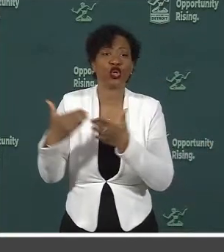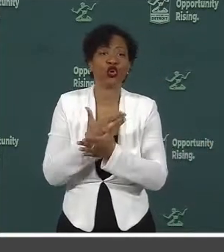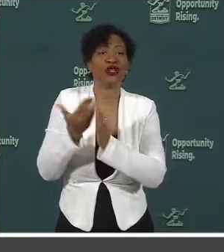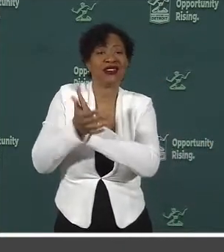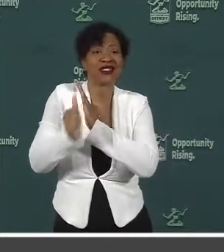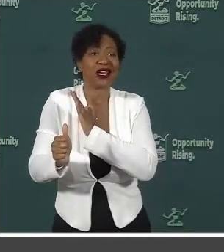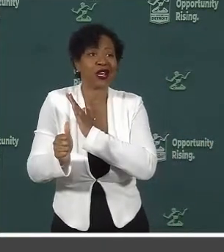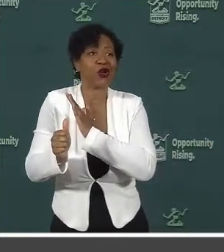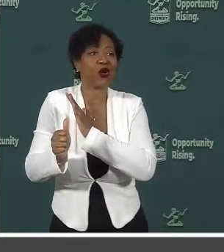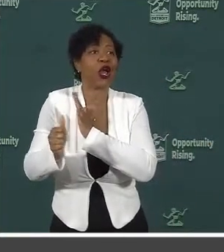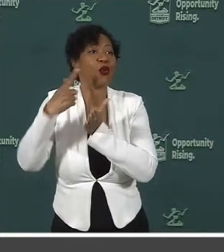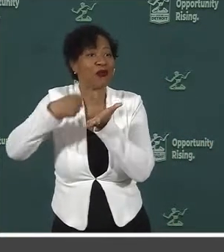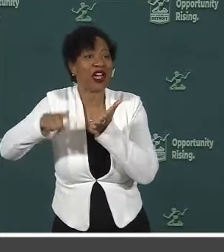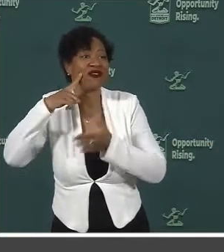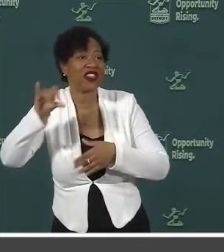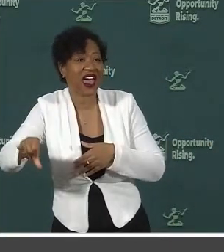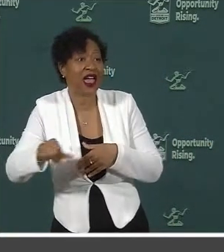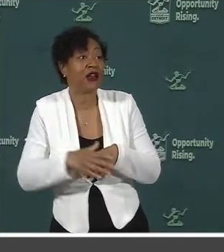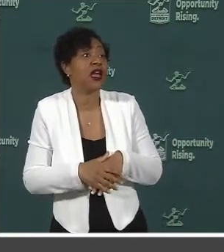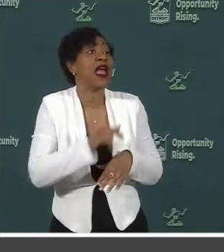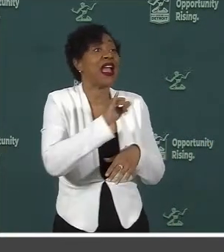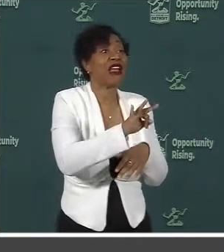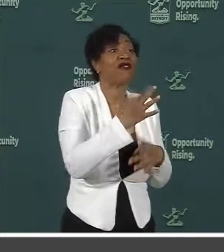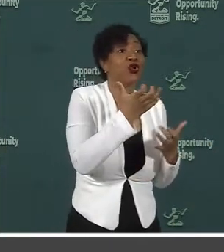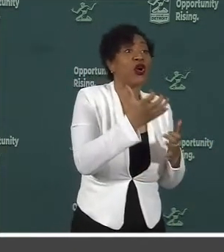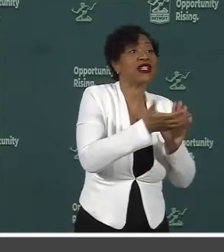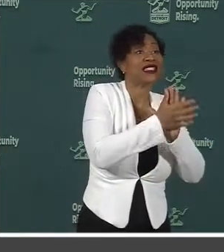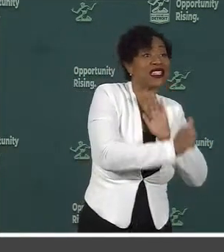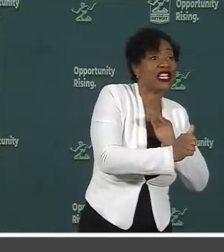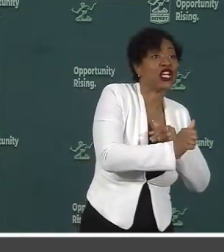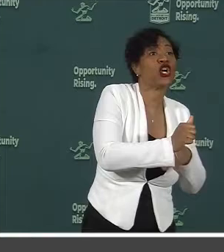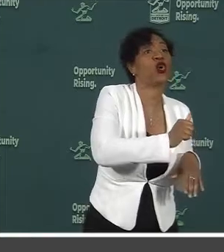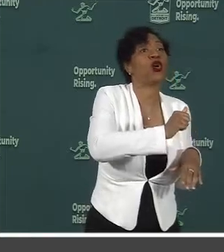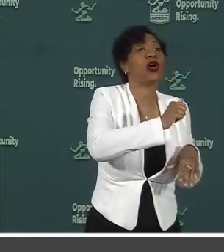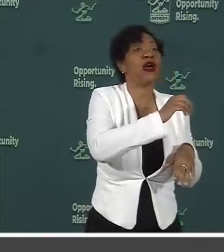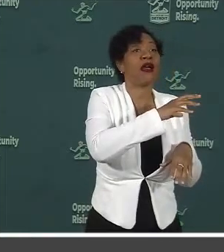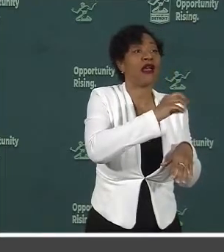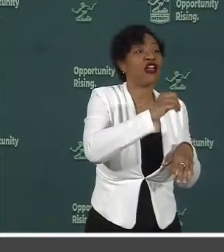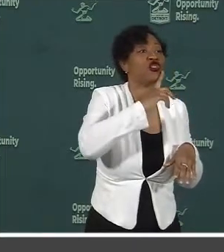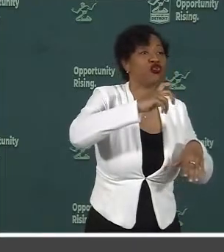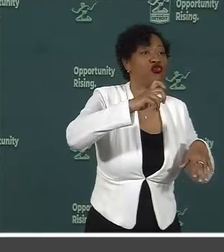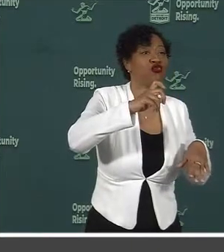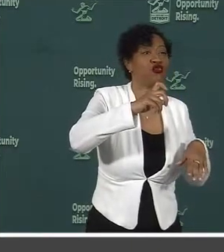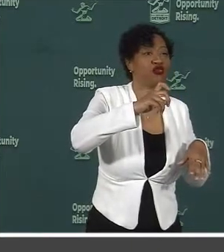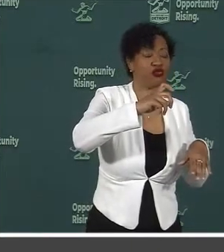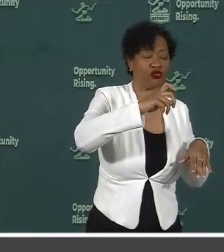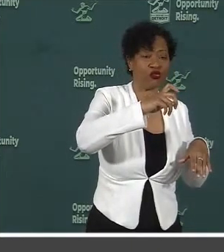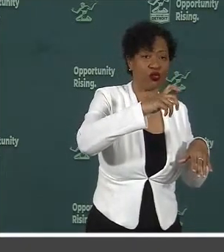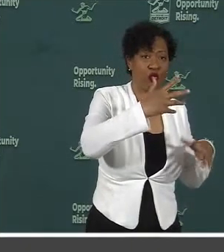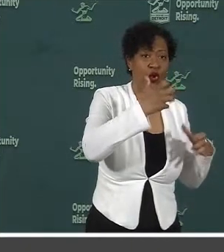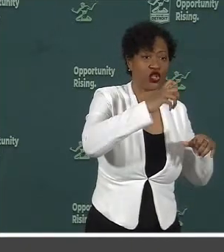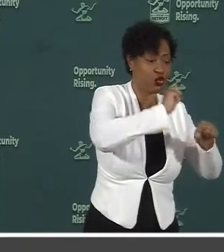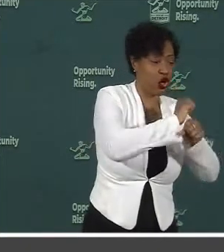SEND IT TO SCHOOLING FOR TWO DAYS A WEEK IF YOU'RE A RETURNING CITIZEN WE WILL HELP GET YOUR RECORD EXPUNGED AND GIVE YOU SUPPORT AND IF YOU